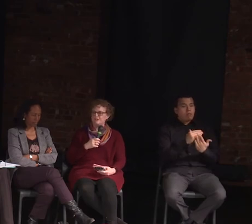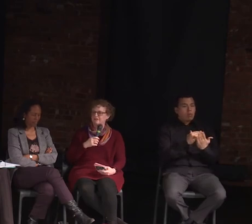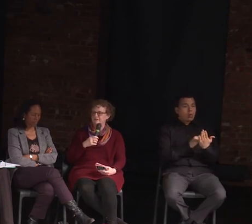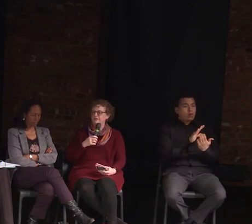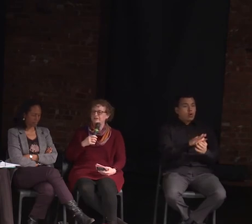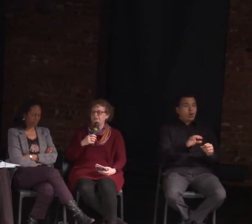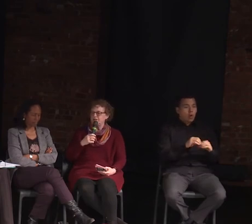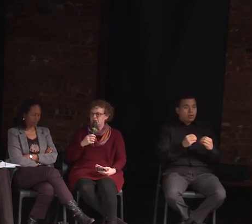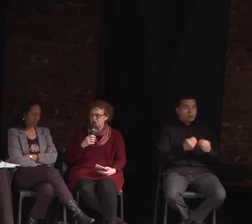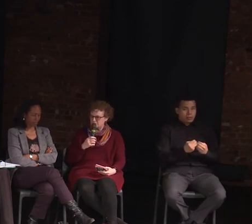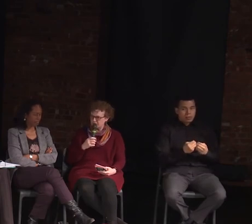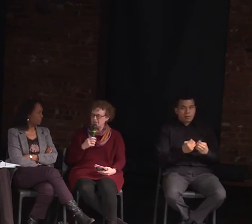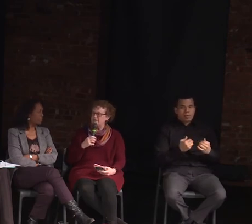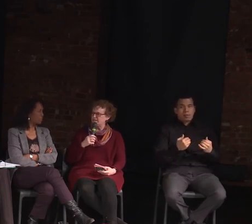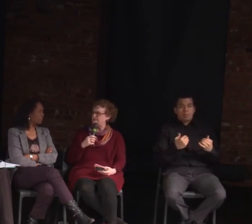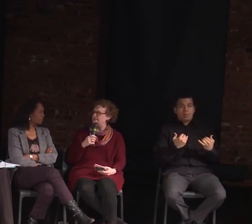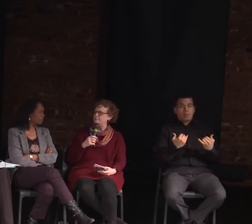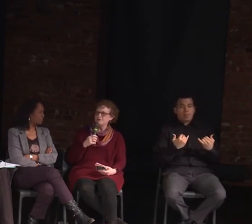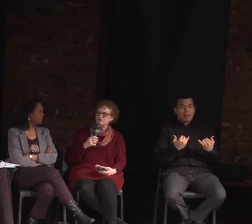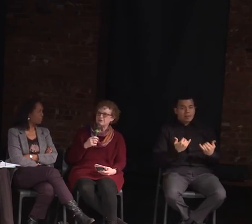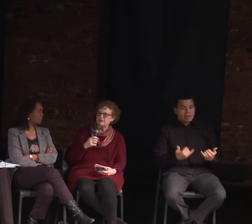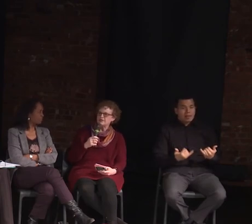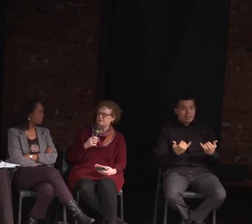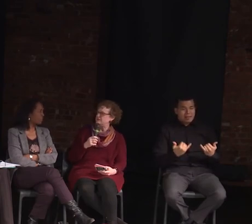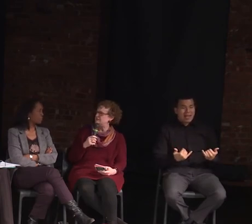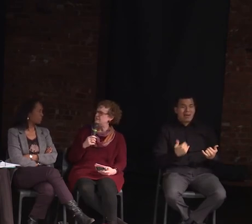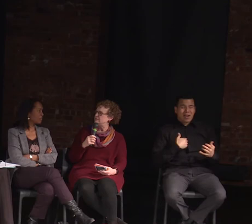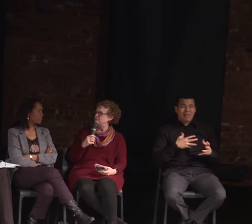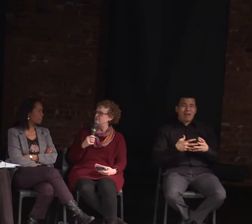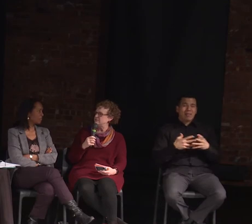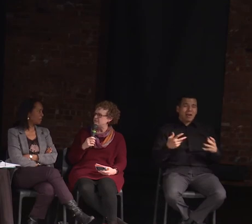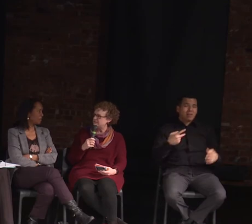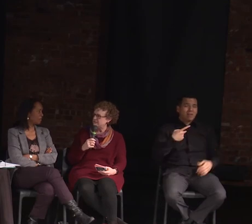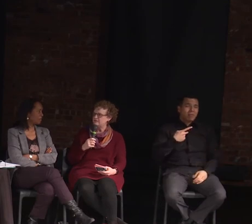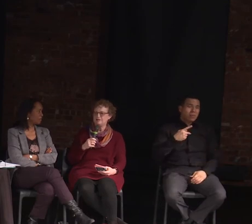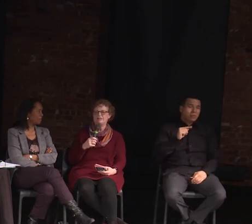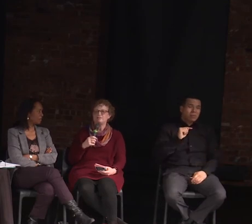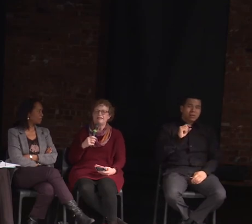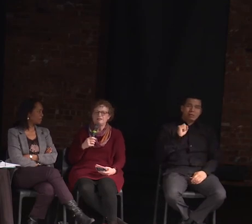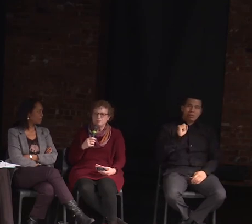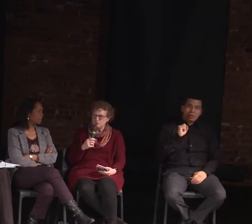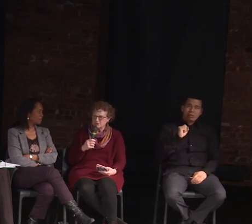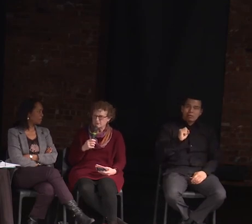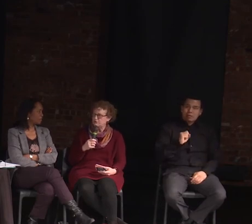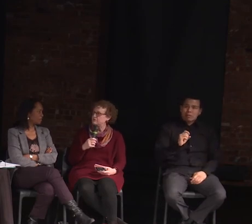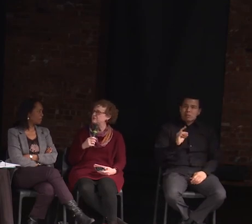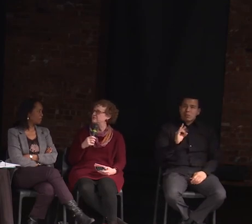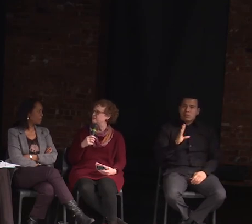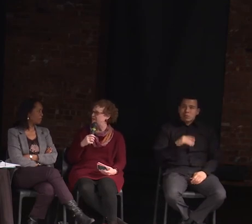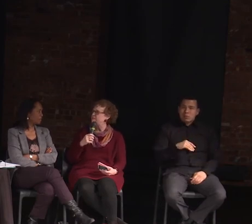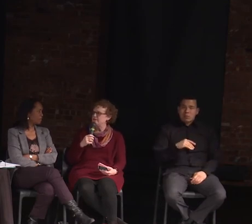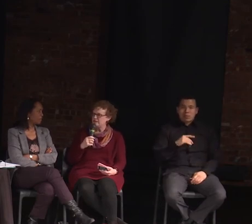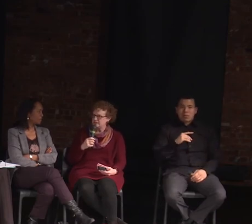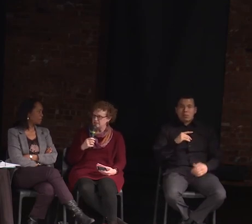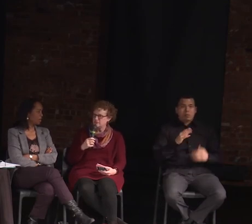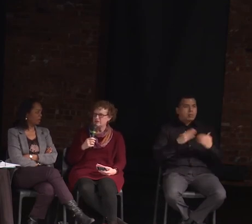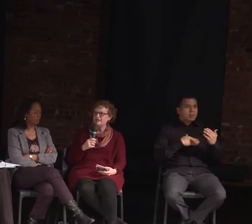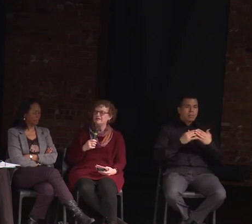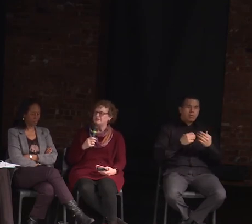having great deal of post-traumatic stress in this moment, despite Ford's support, despite media support.